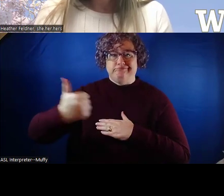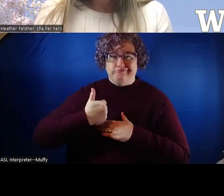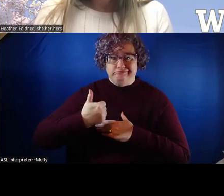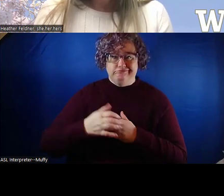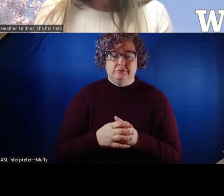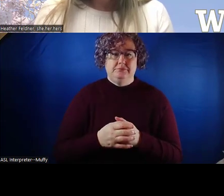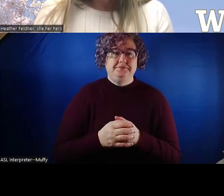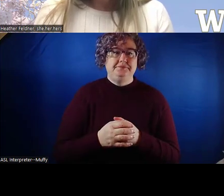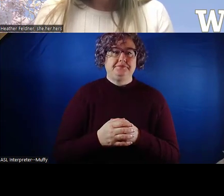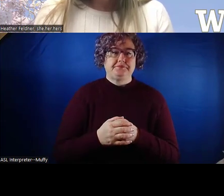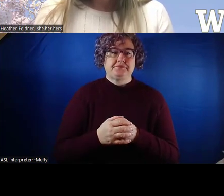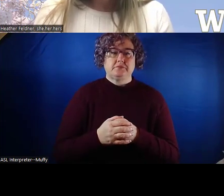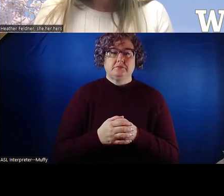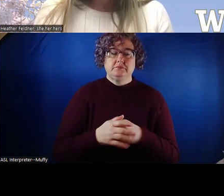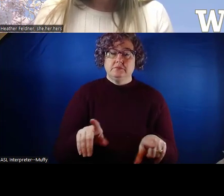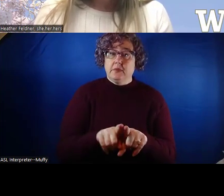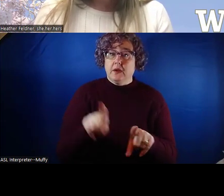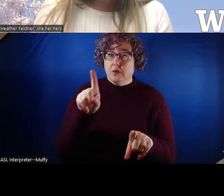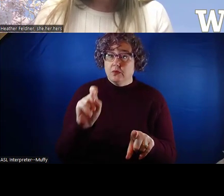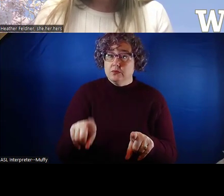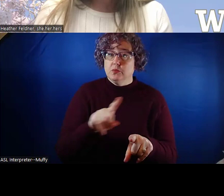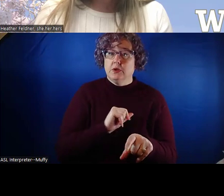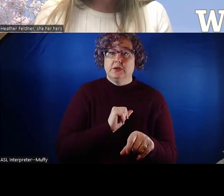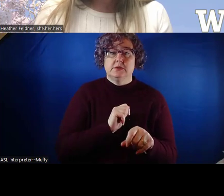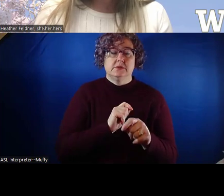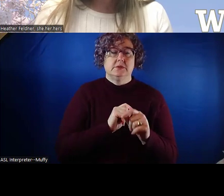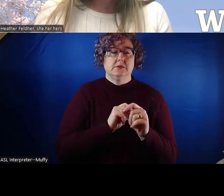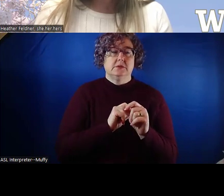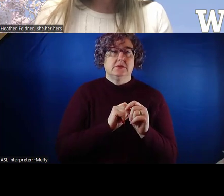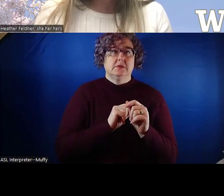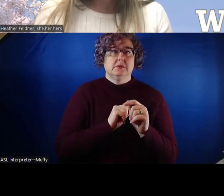So I also inquired about some reasonable accommodations